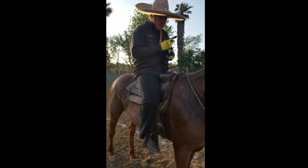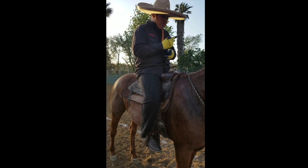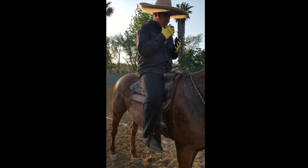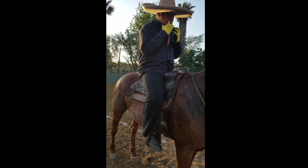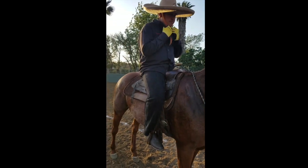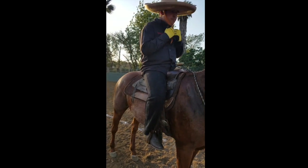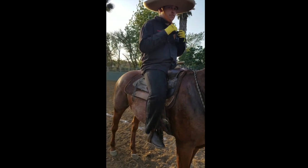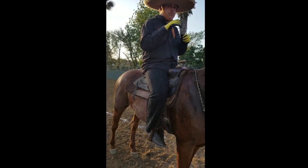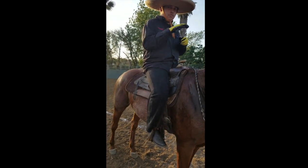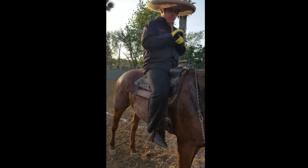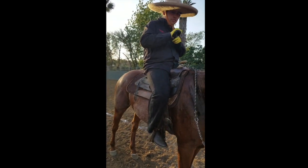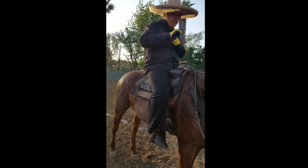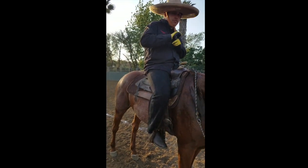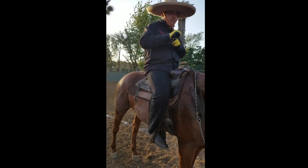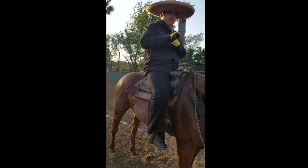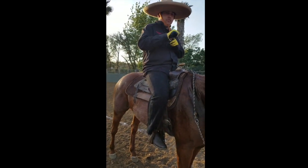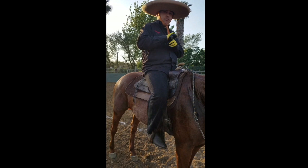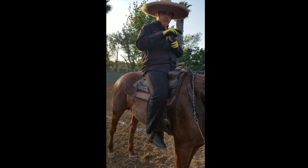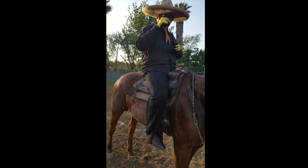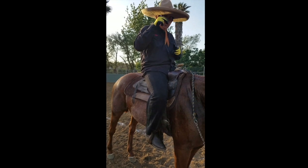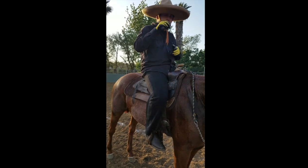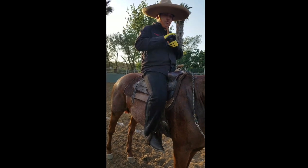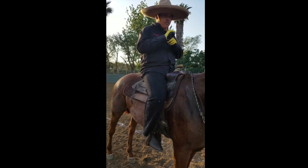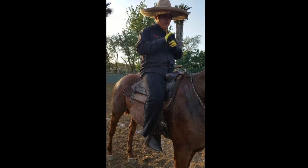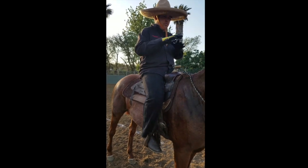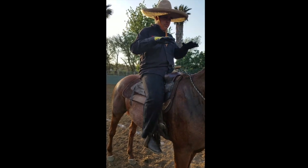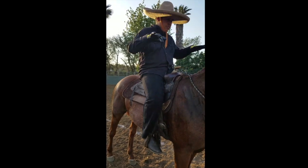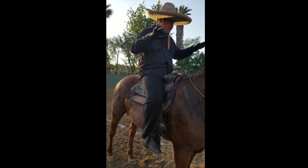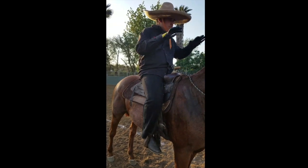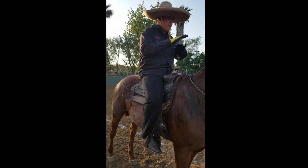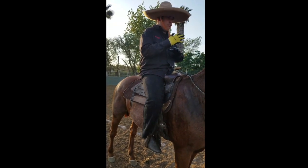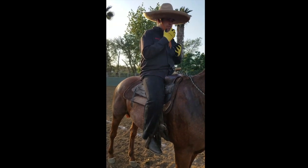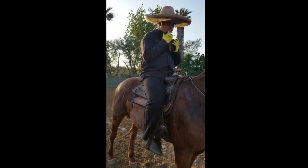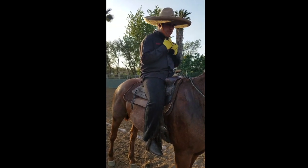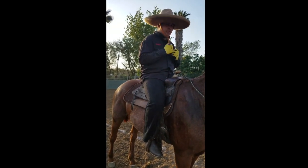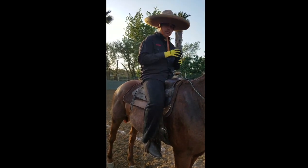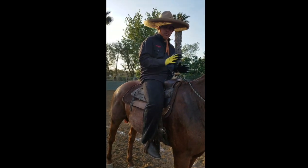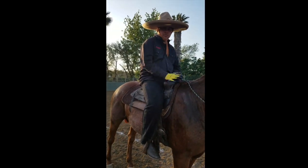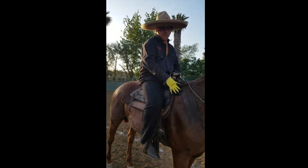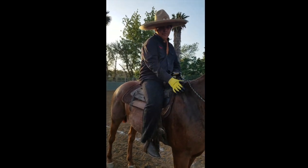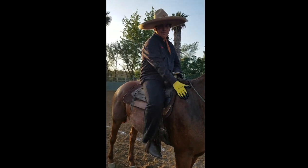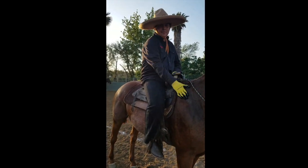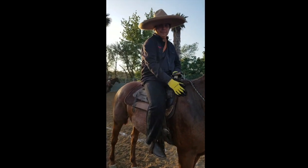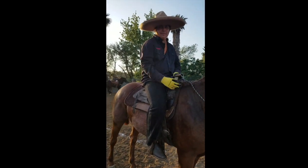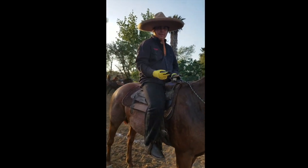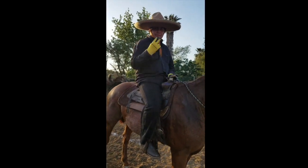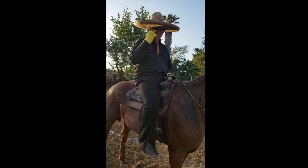Also taking care of the horses here, doing a lot of training. Here on the farm and I really enjoy it.